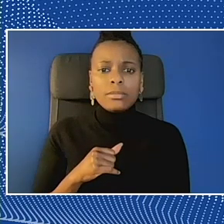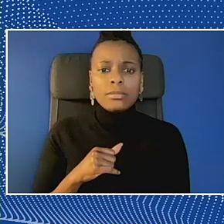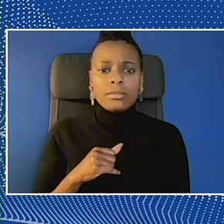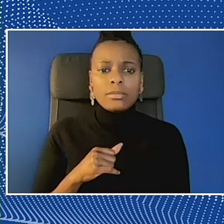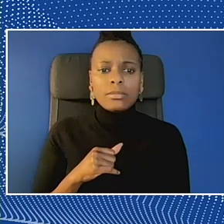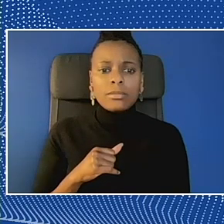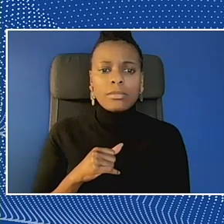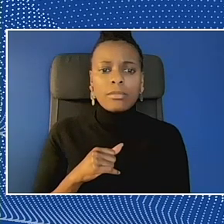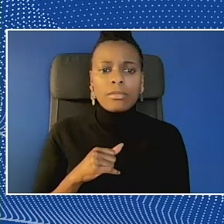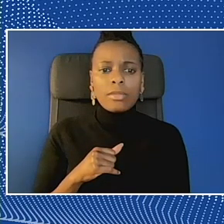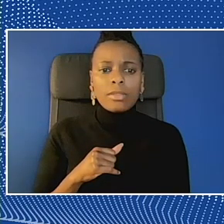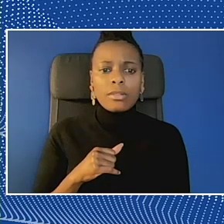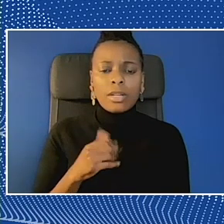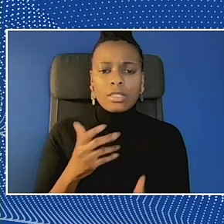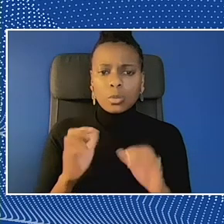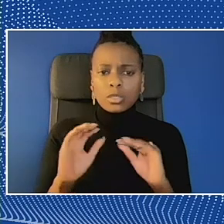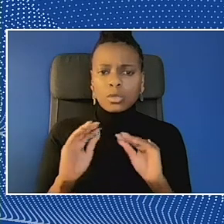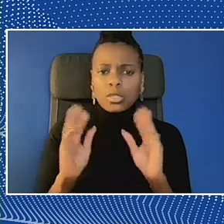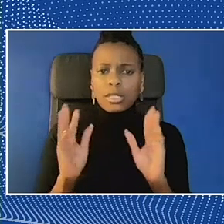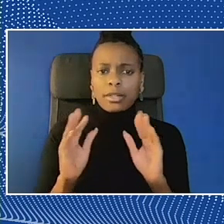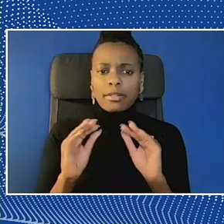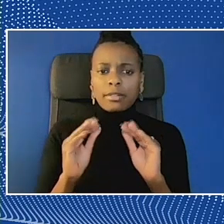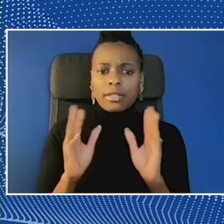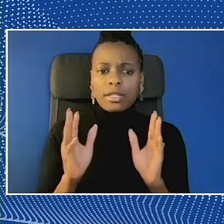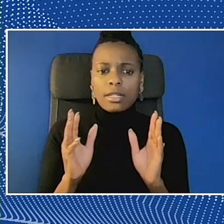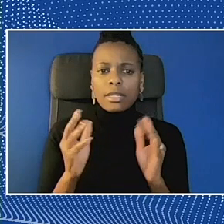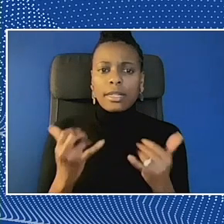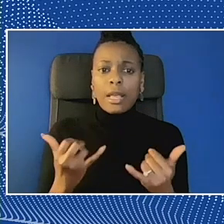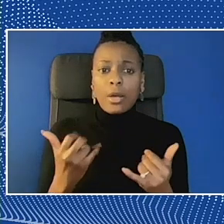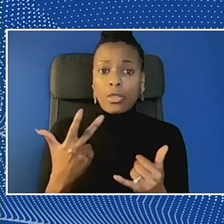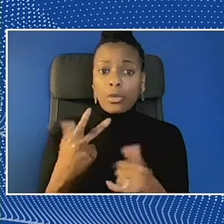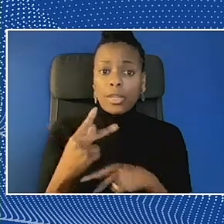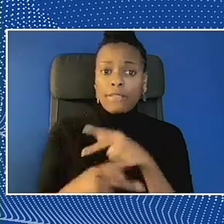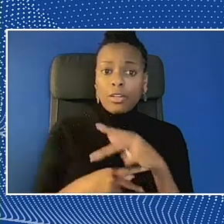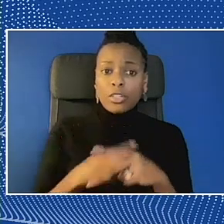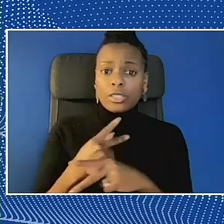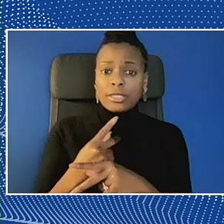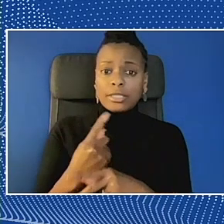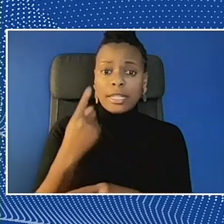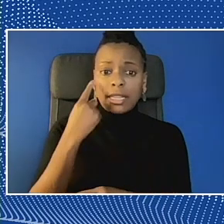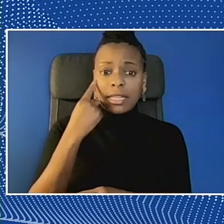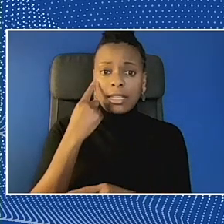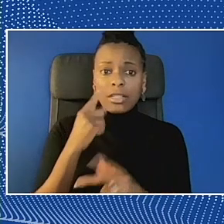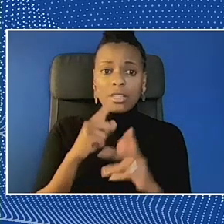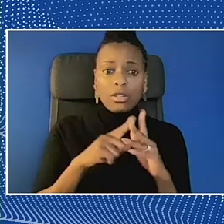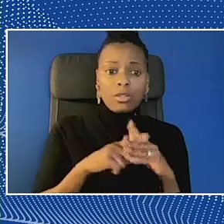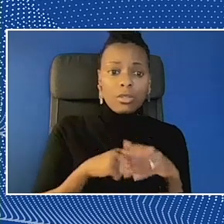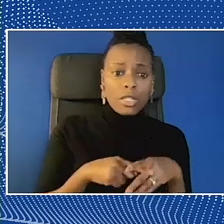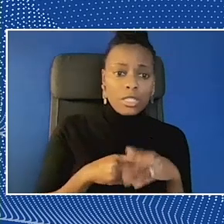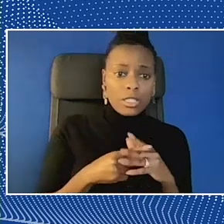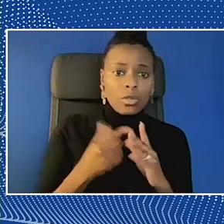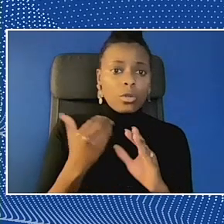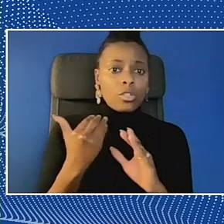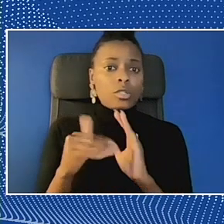I just wanted to clarify that there are now three versions, I think the original one that you emailed, the one you emailed last night, and then the one you showed on screen.